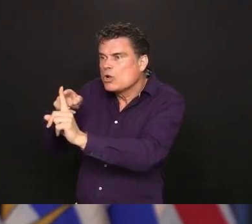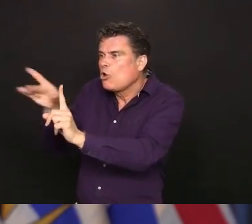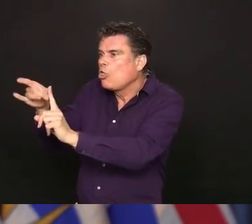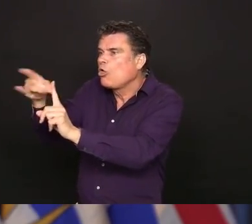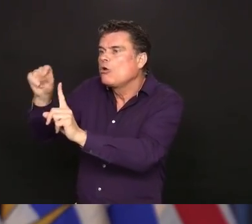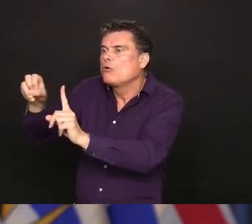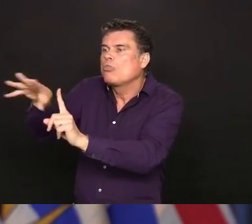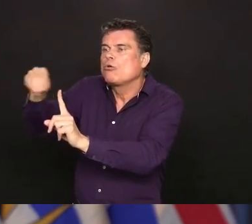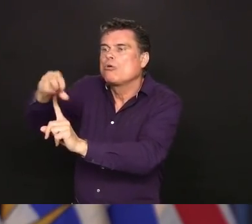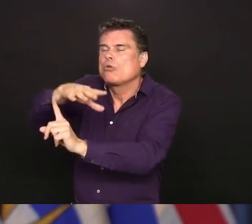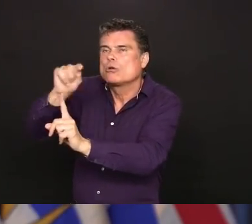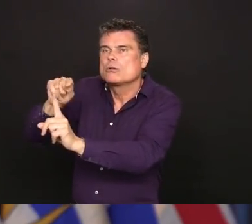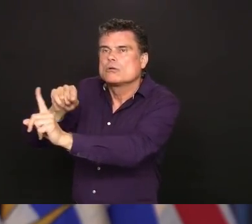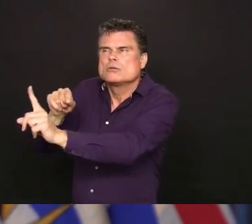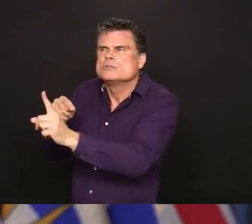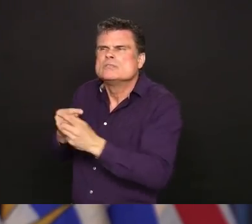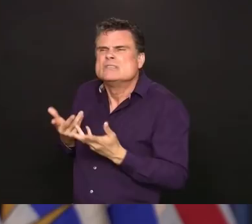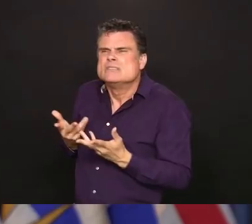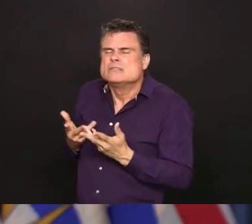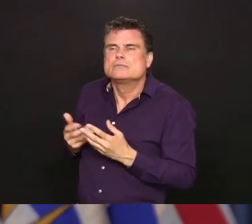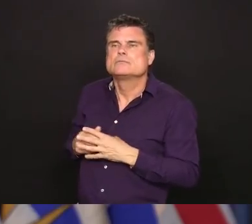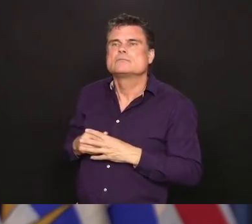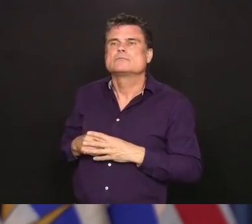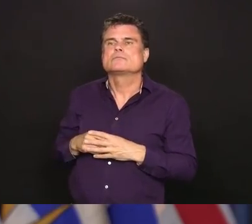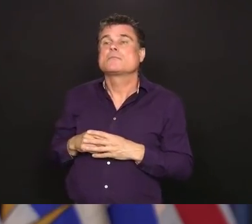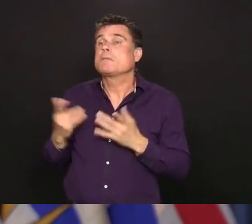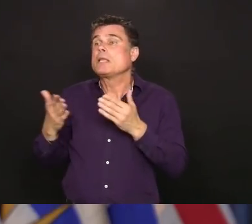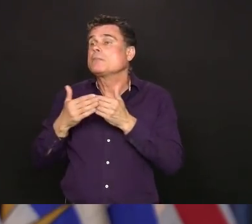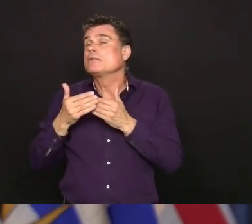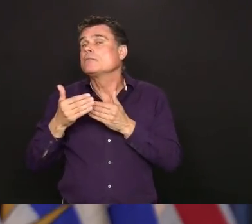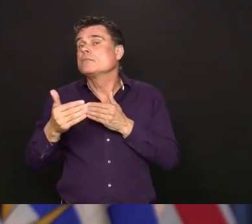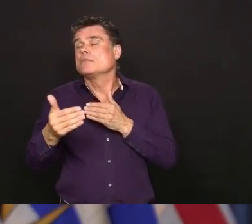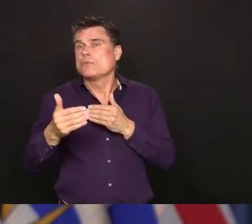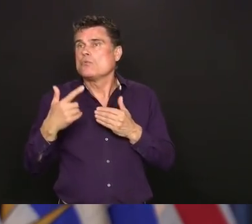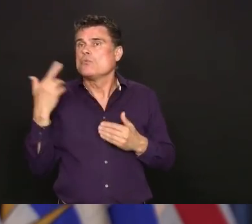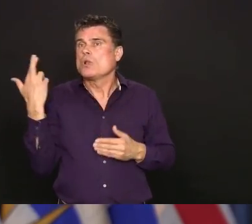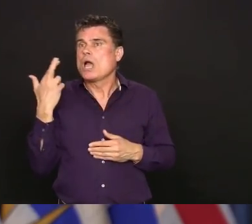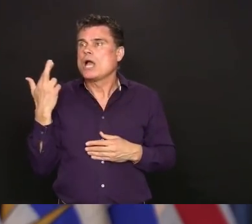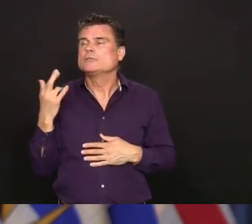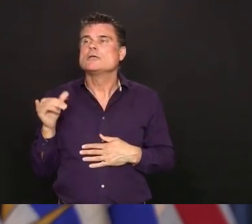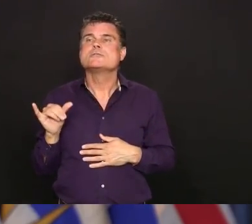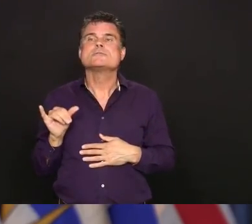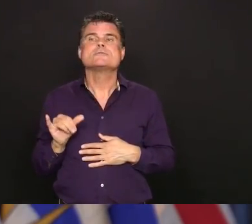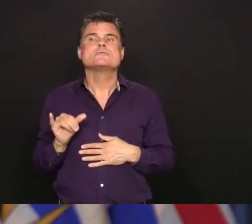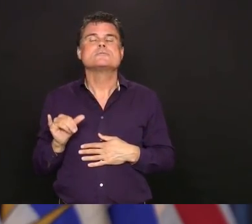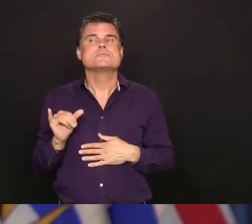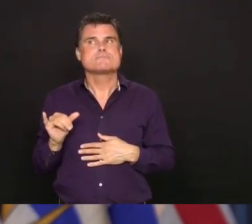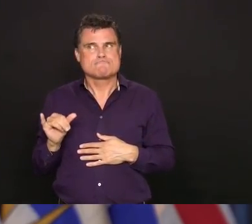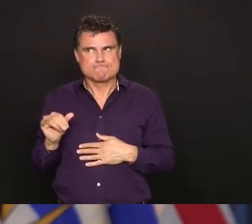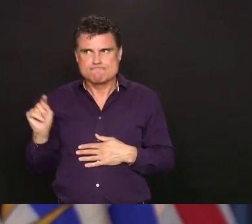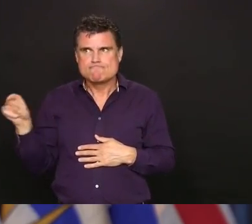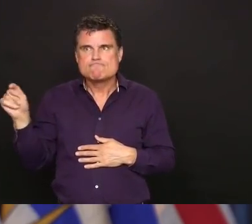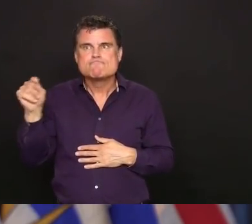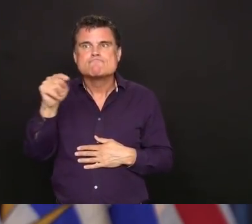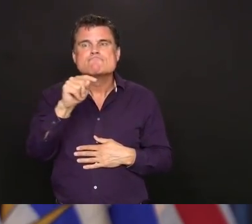discover people might not have any symptoms at all and still be spreading that? How do we contact trace that?